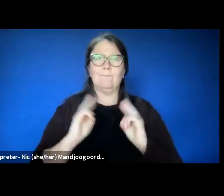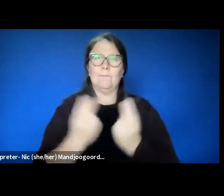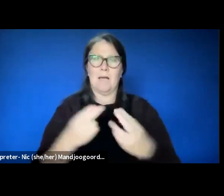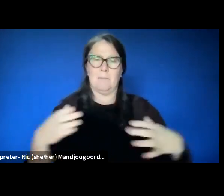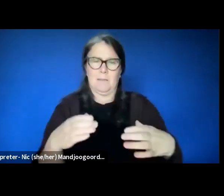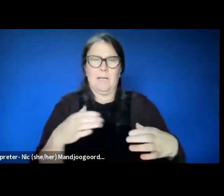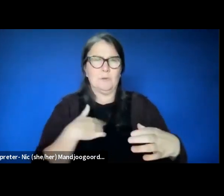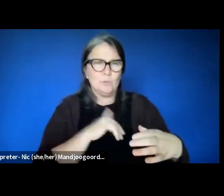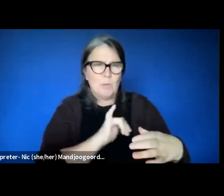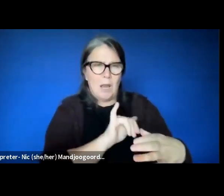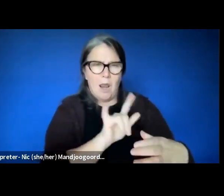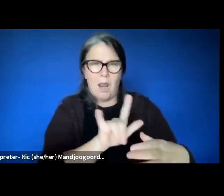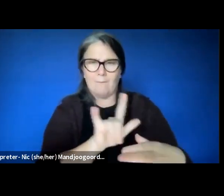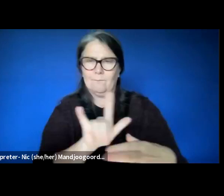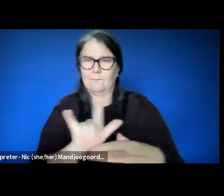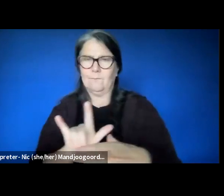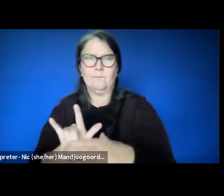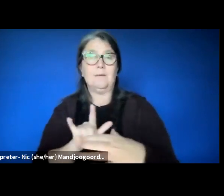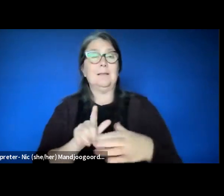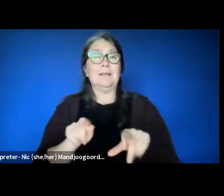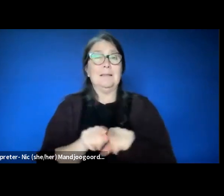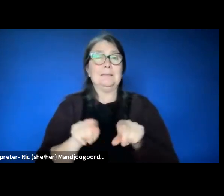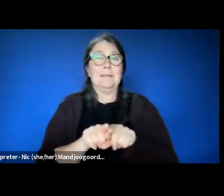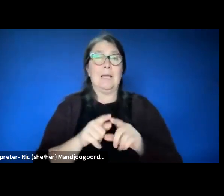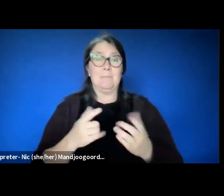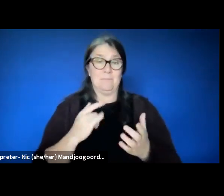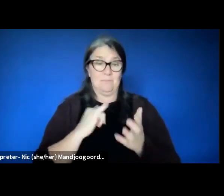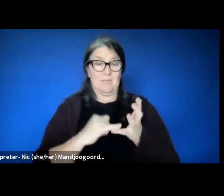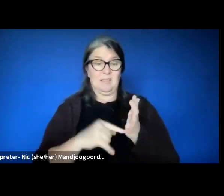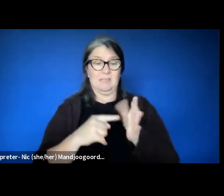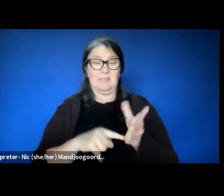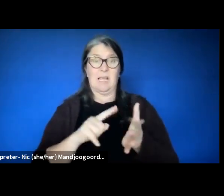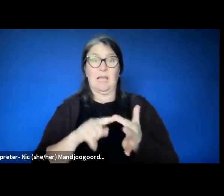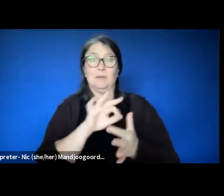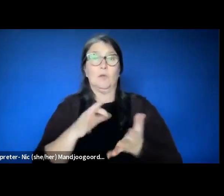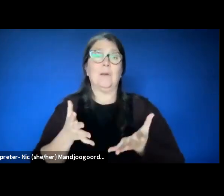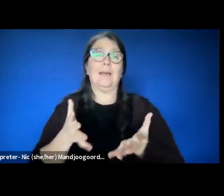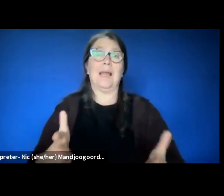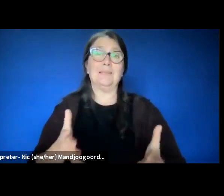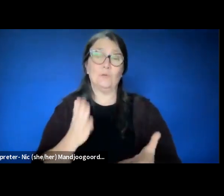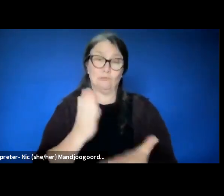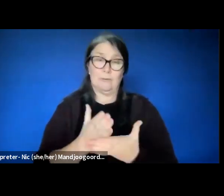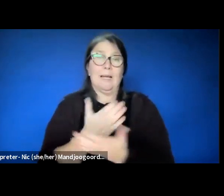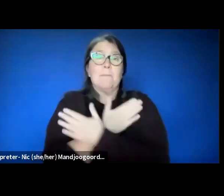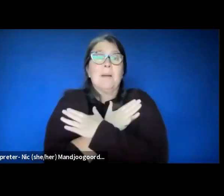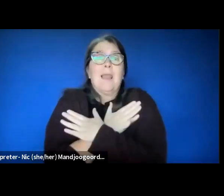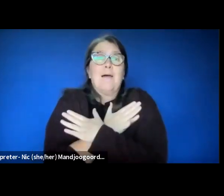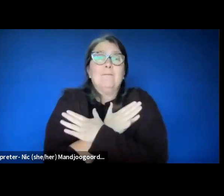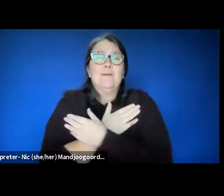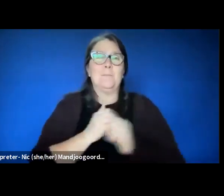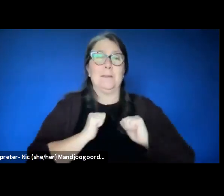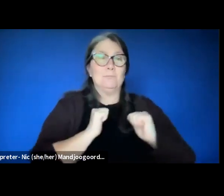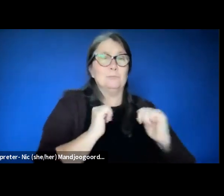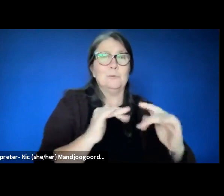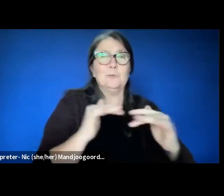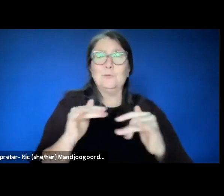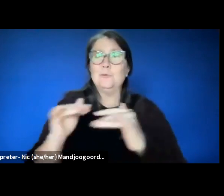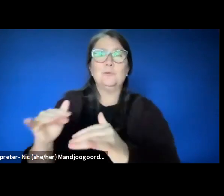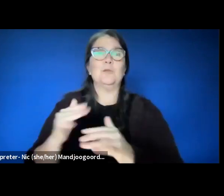family, and the right to love our families that much in. a way the a way the stage, does not a way the stage, does not let us And so, I send all my laptop so, I send all my left or my